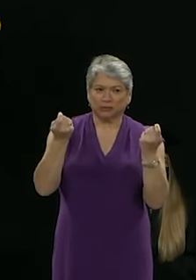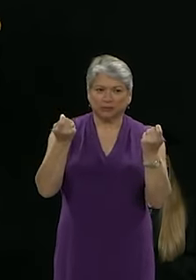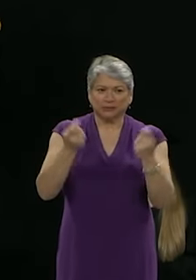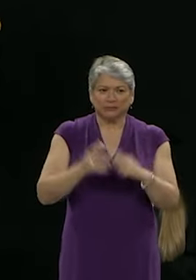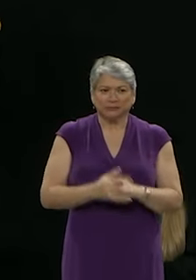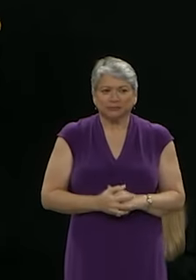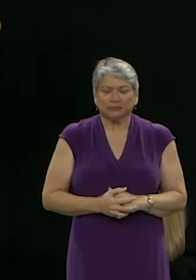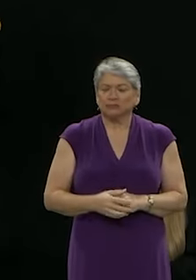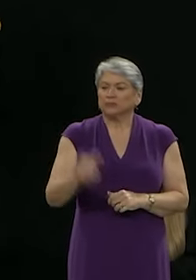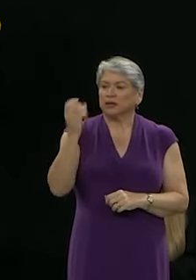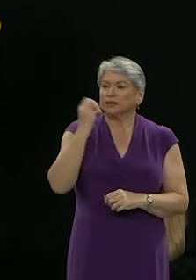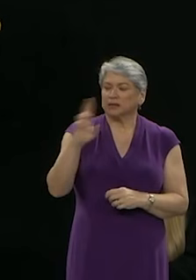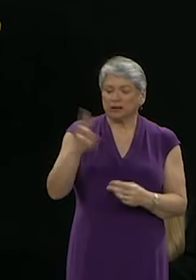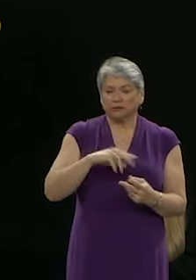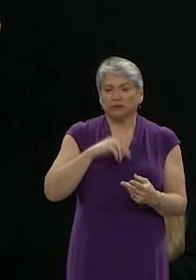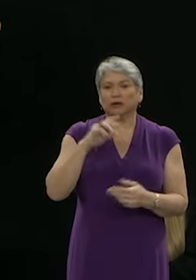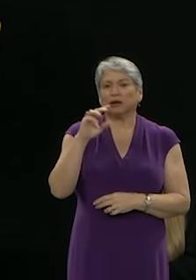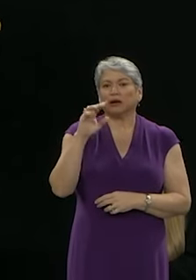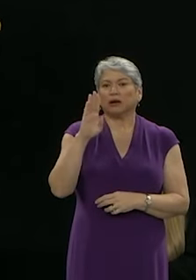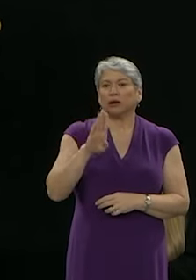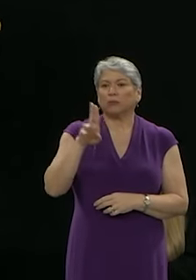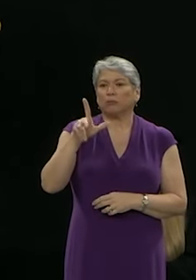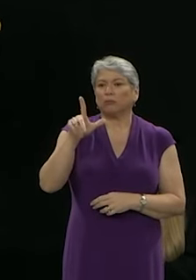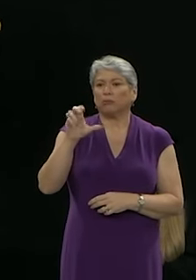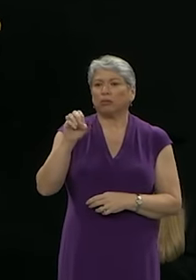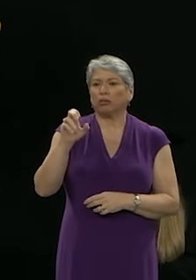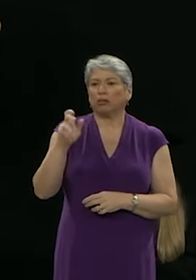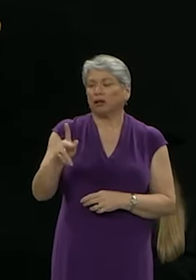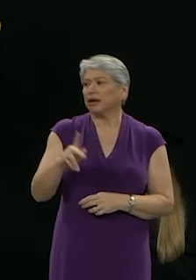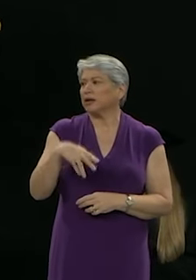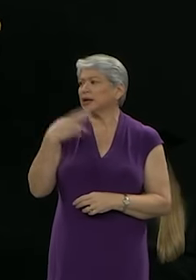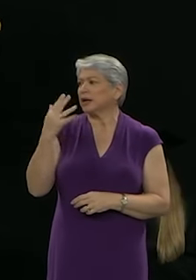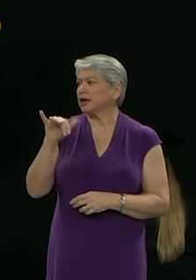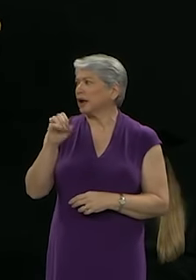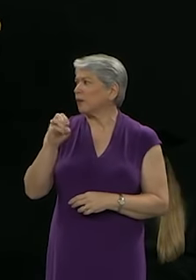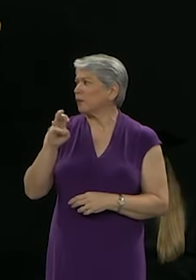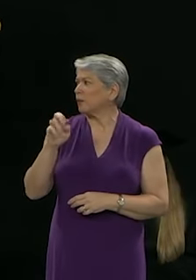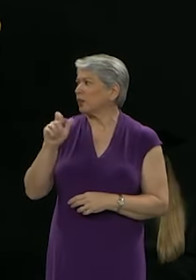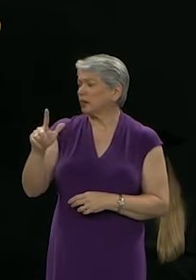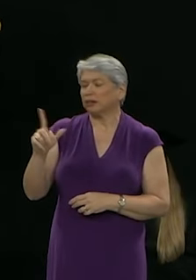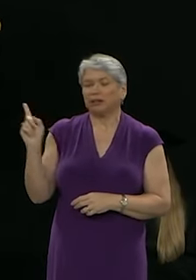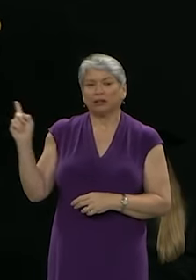Dr. Emily Bullock Yowell, our Commencement Grand Marshal;